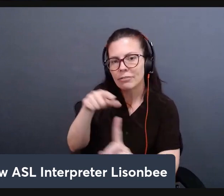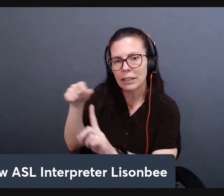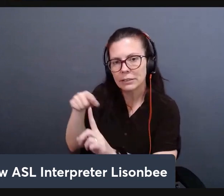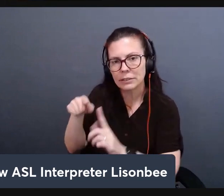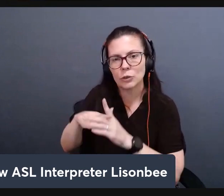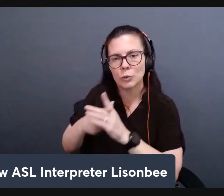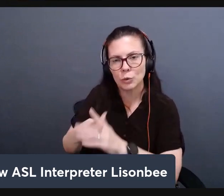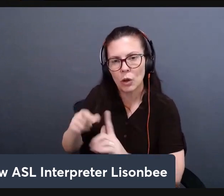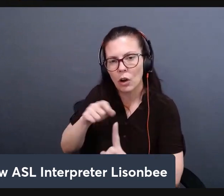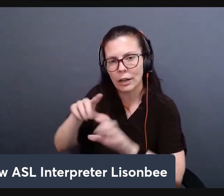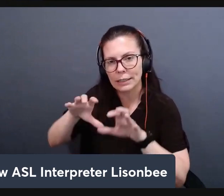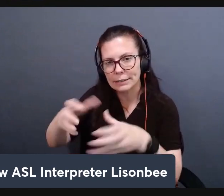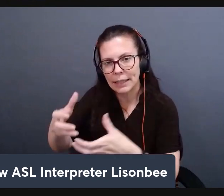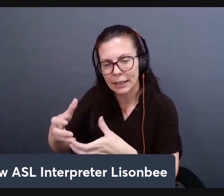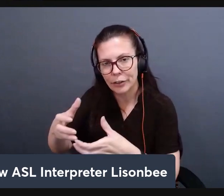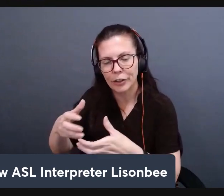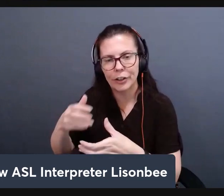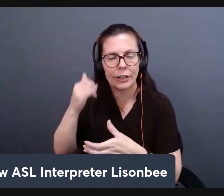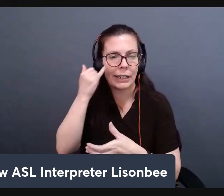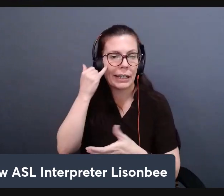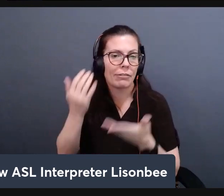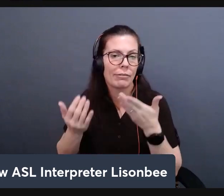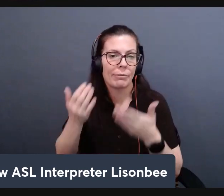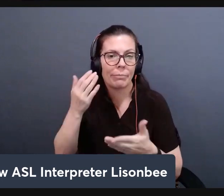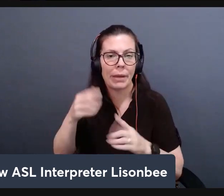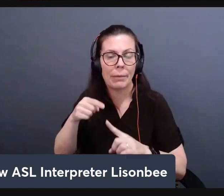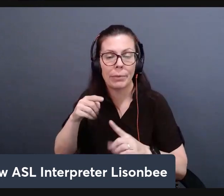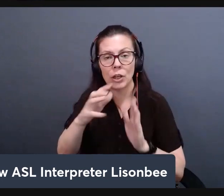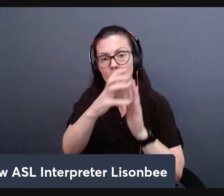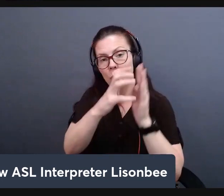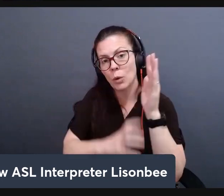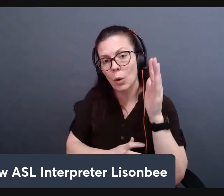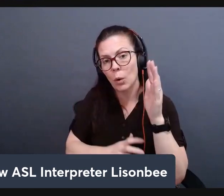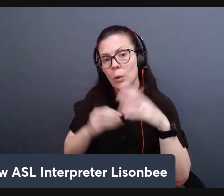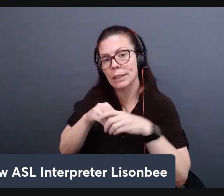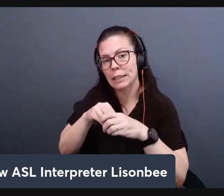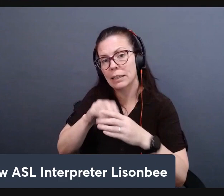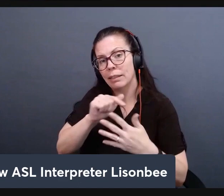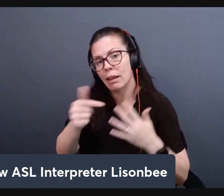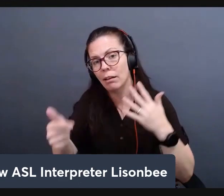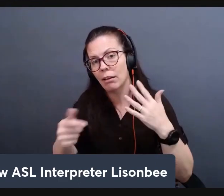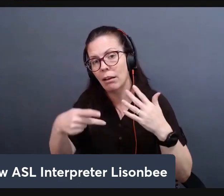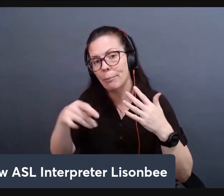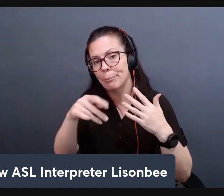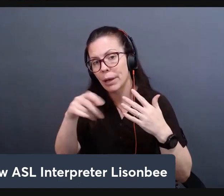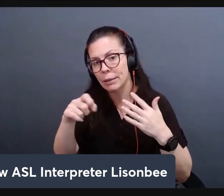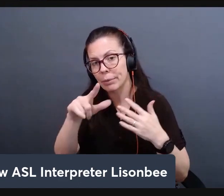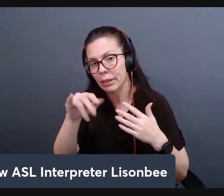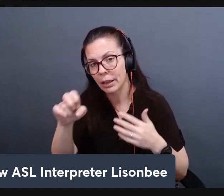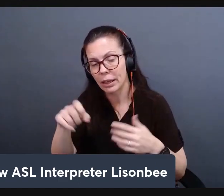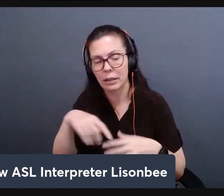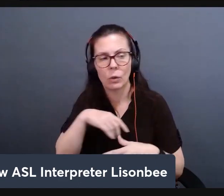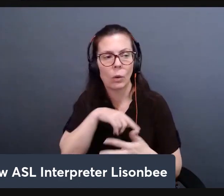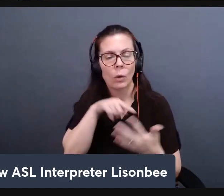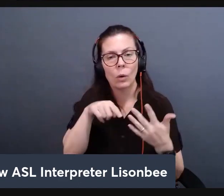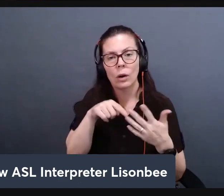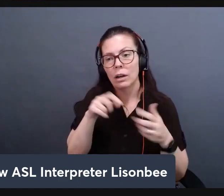You know, whether that's, you know, maybe merging code will run the code as part of a pipeline, or I wanna run the code in response to uploading an event on S3.